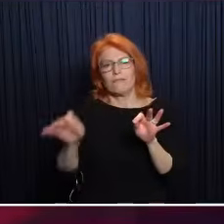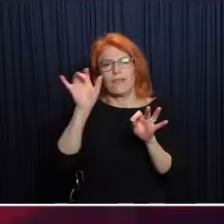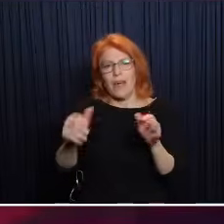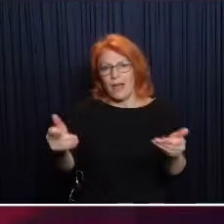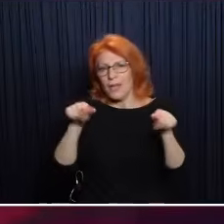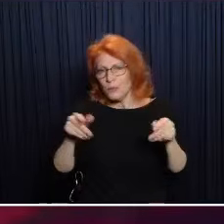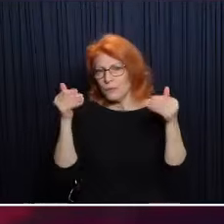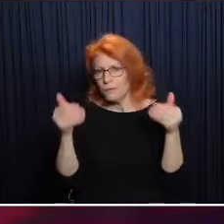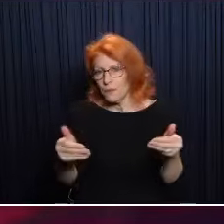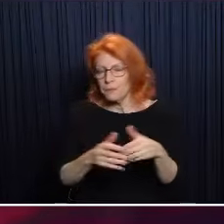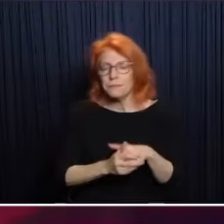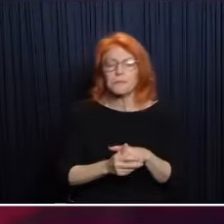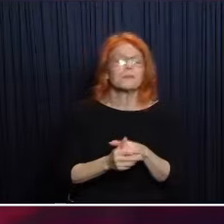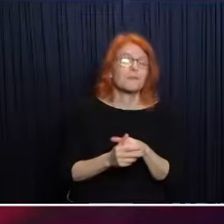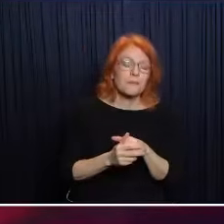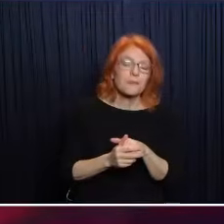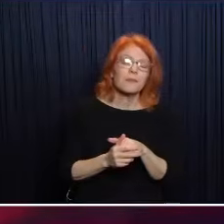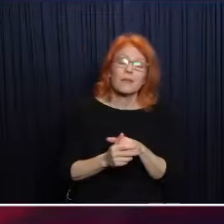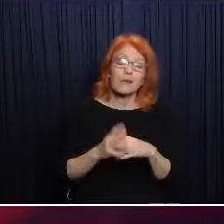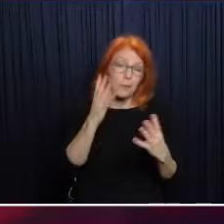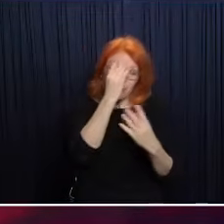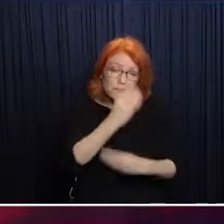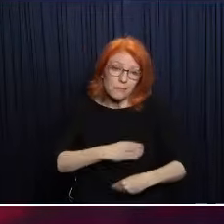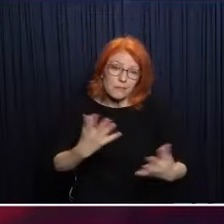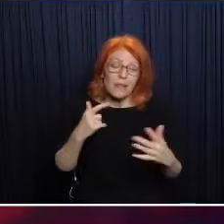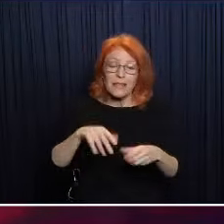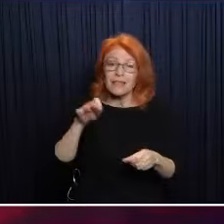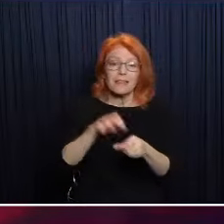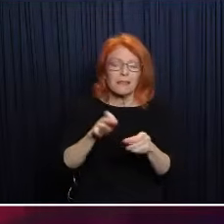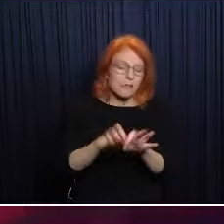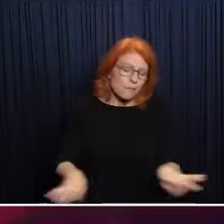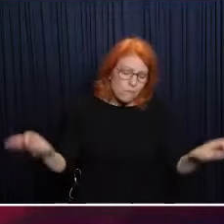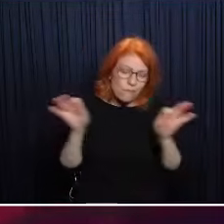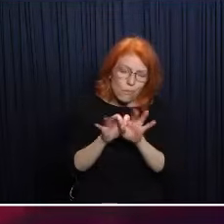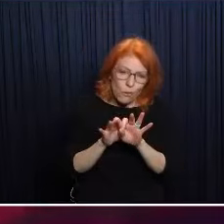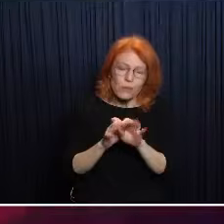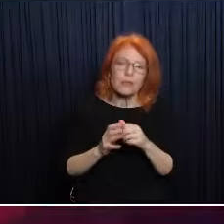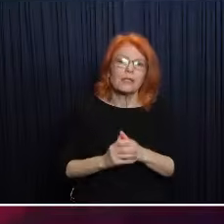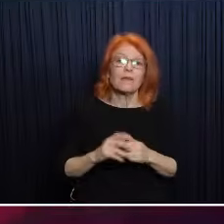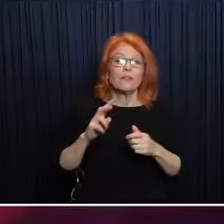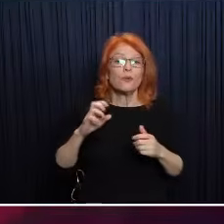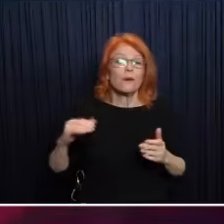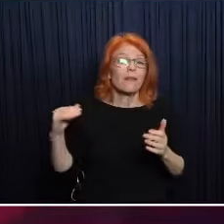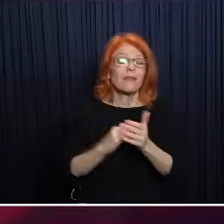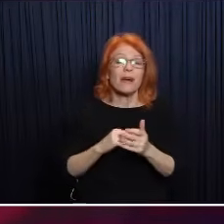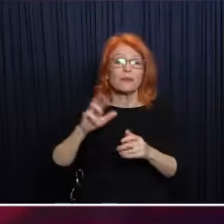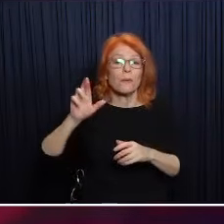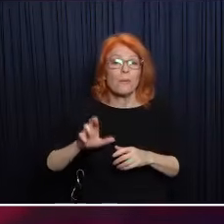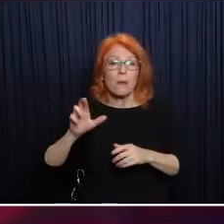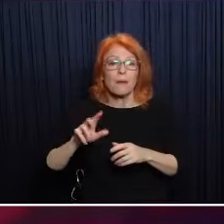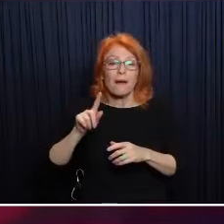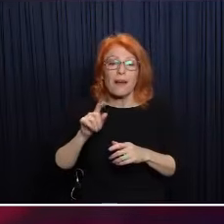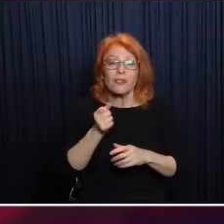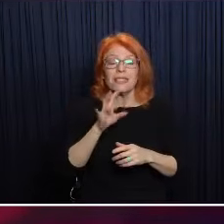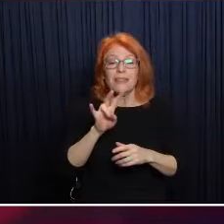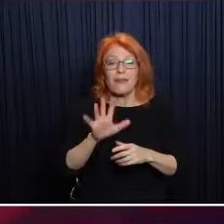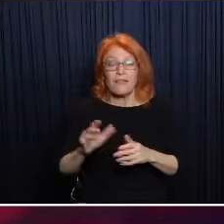I HAVE NEVER BEEN PROUDER TO BE AN AMERICAN. I WANT TO SAY THAT AS WE MOVE FORWARD HERE.